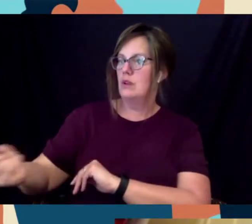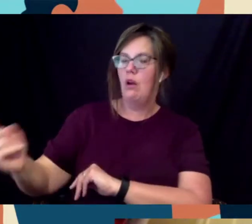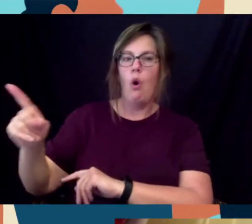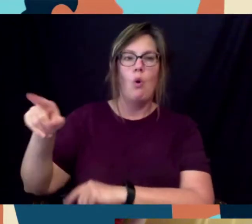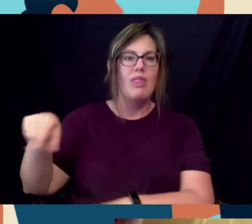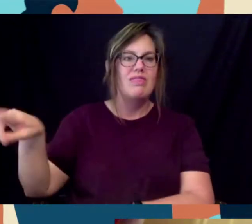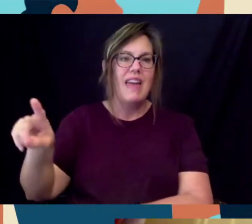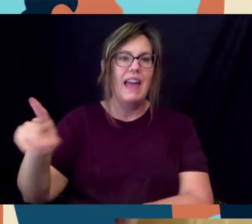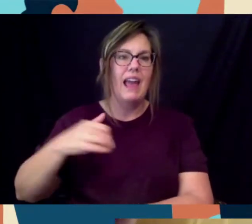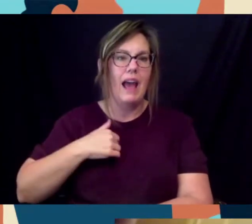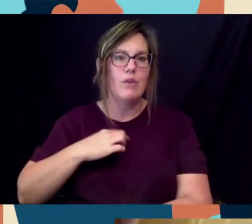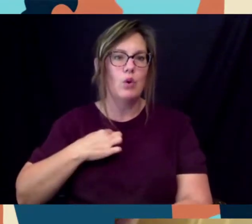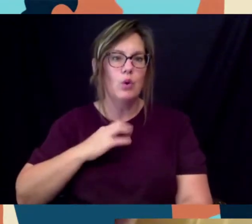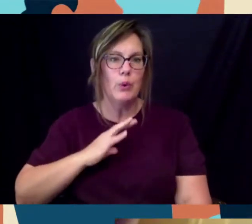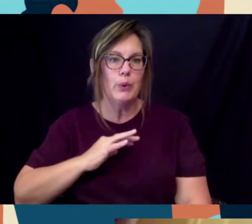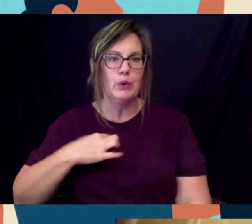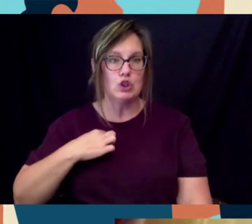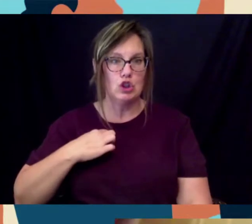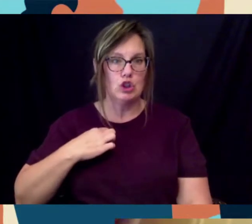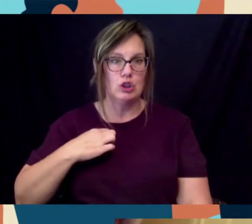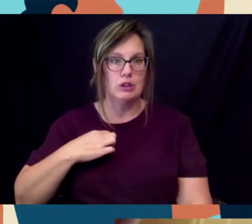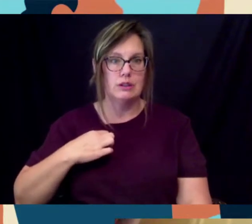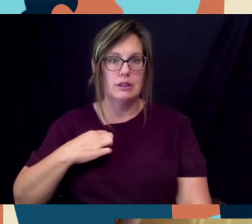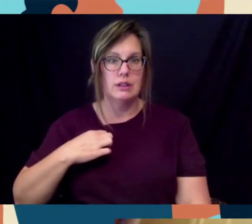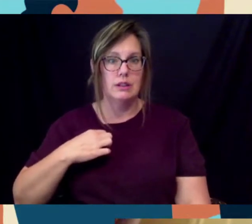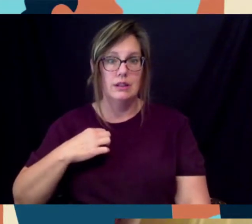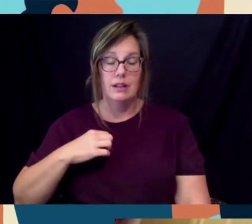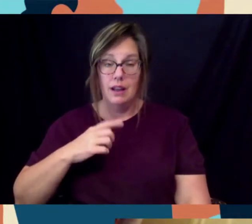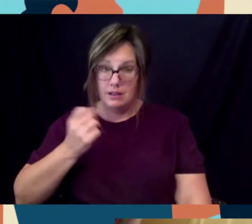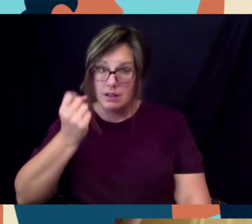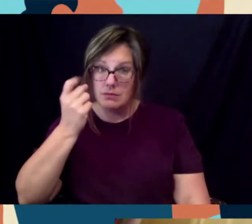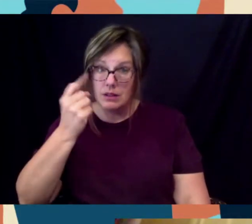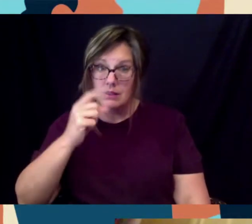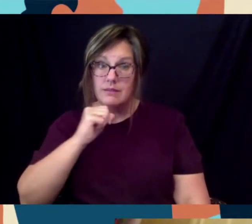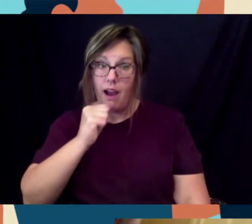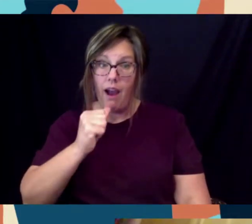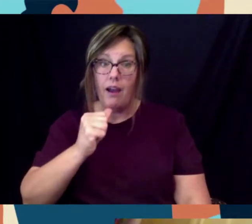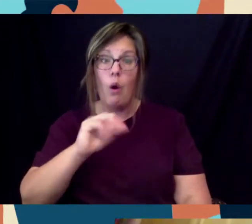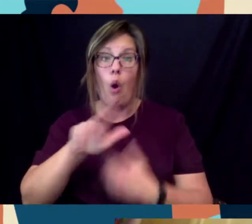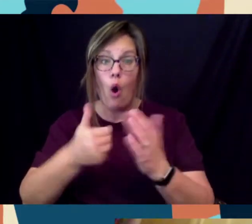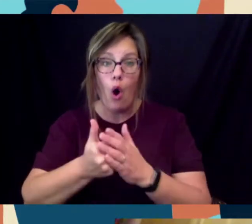it's also really important to understand that not every non-binary will just use they them pronouns